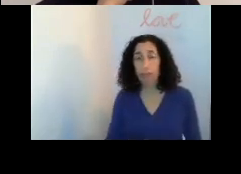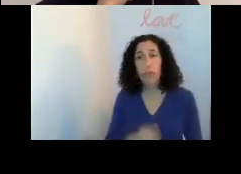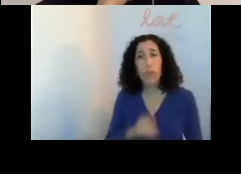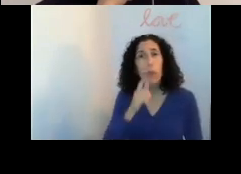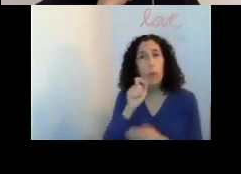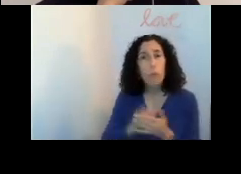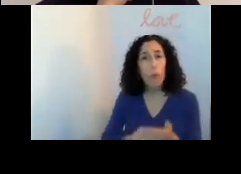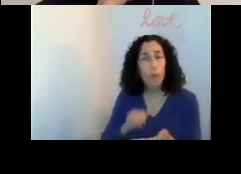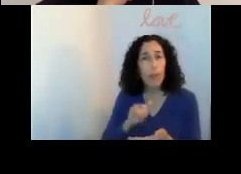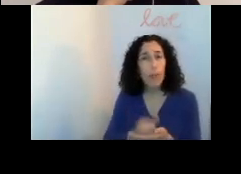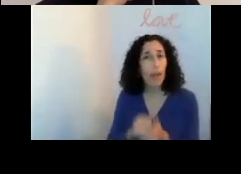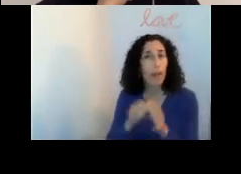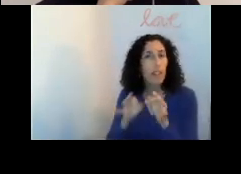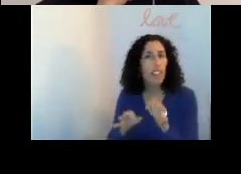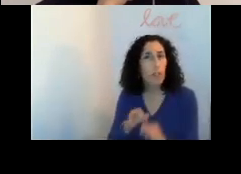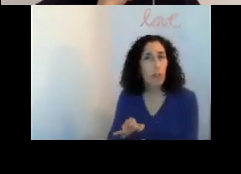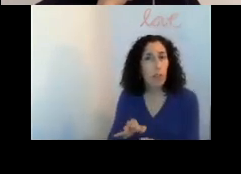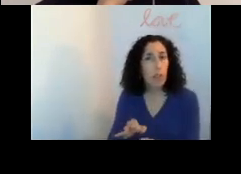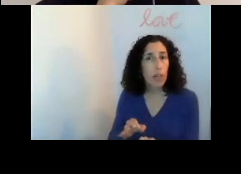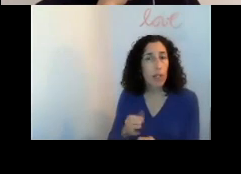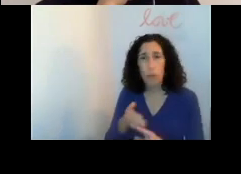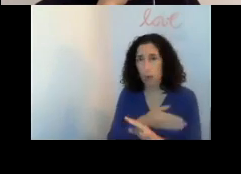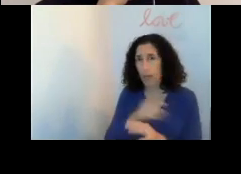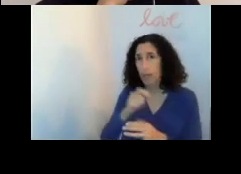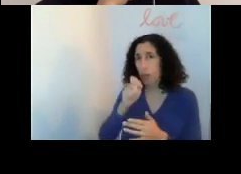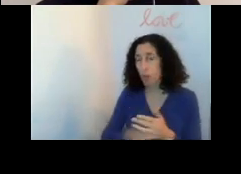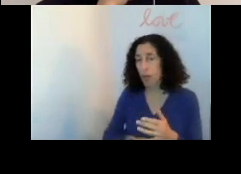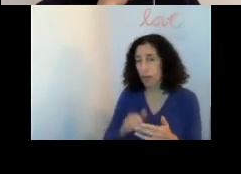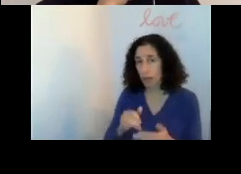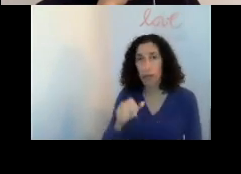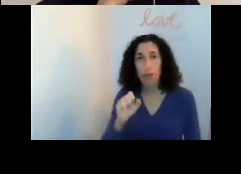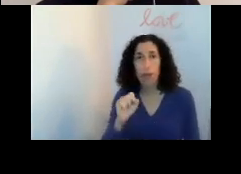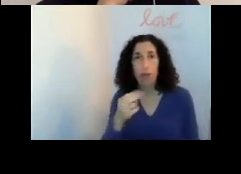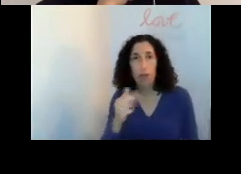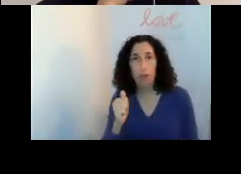authors. As they mentioned, the repeating glyphs used to spell out the title are abstract